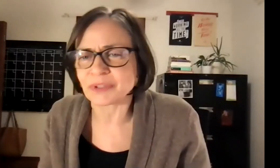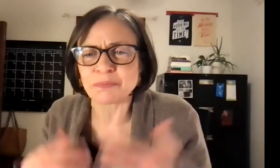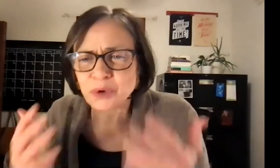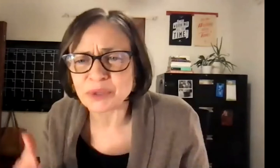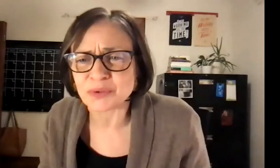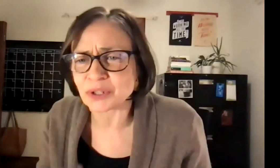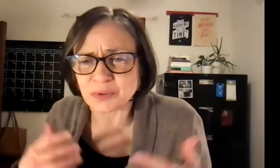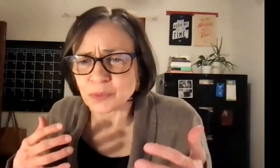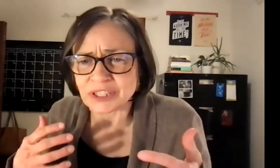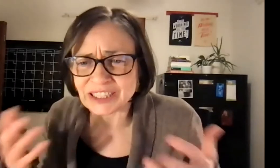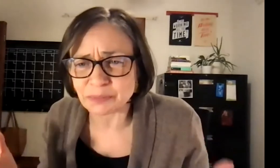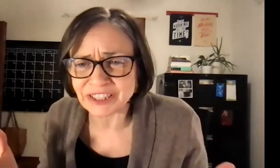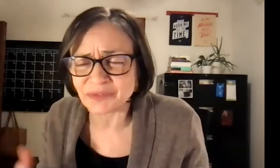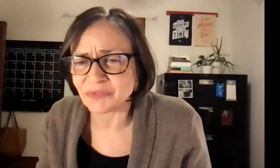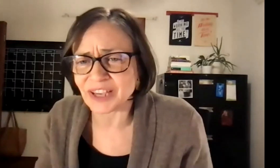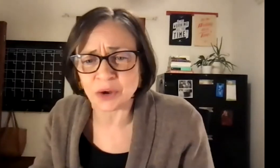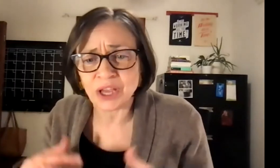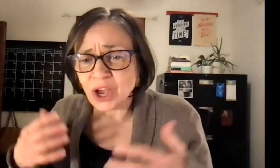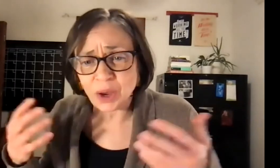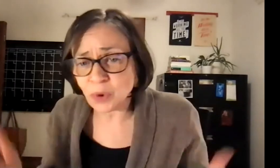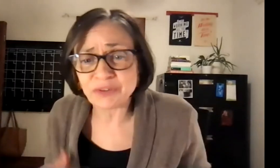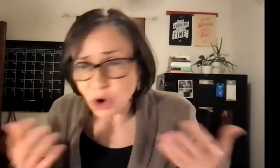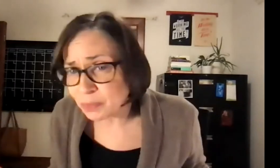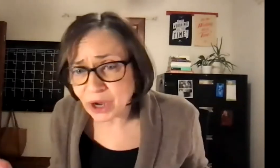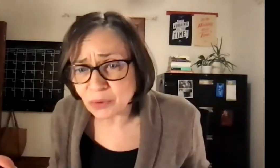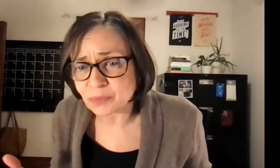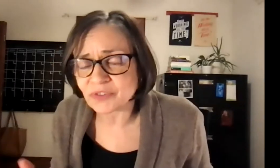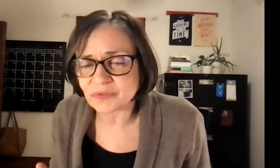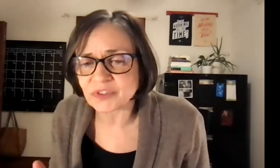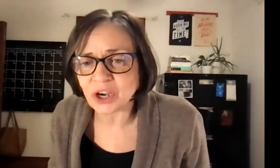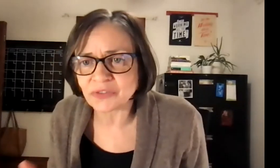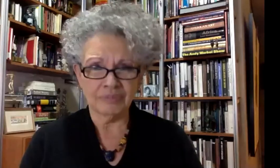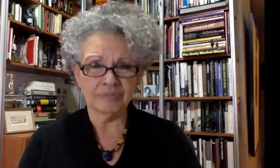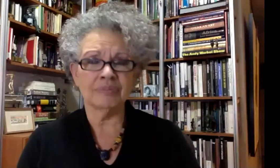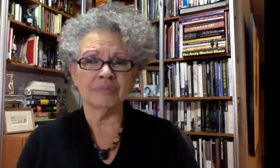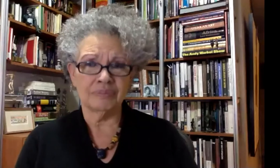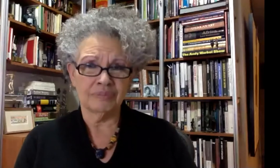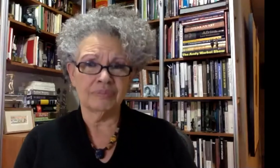again. [Diane] Hi, Dr. Vendryes. Wow, thank you so much for this presentation, I had so many